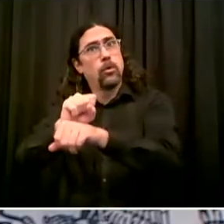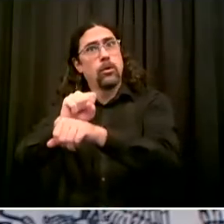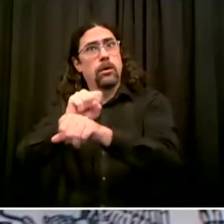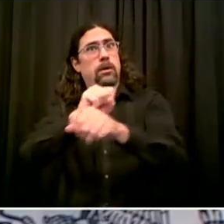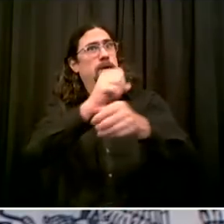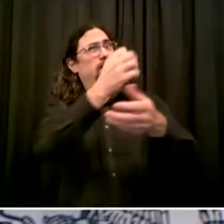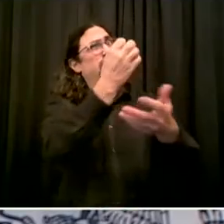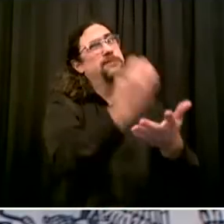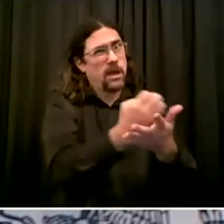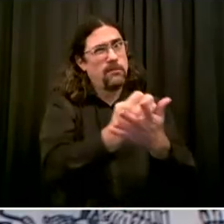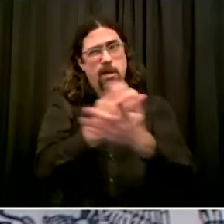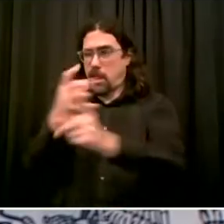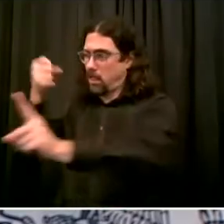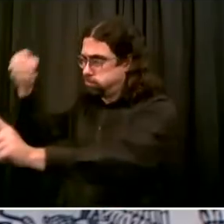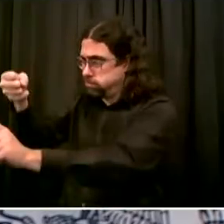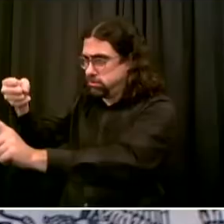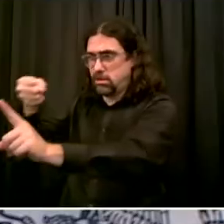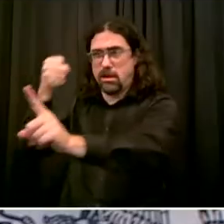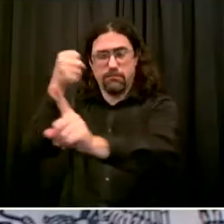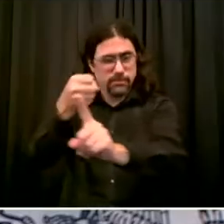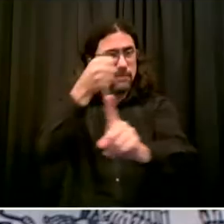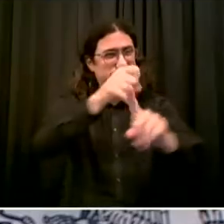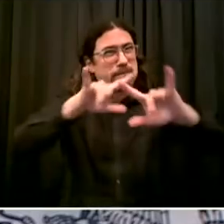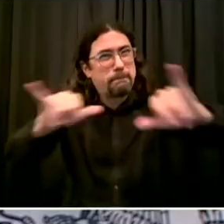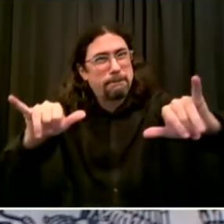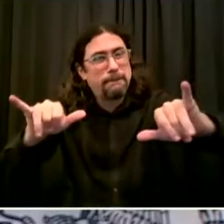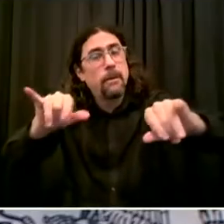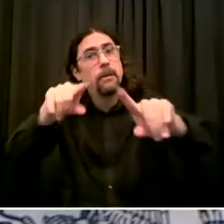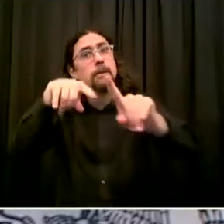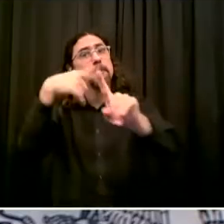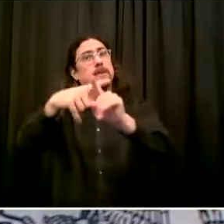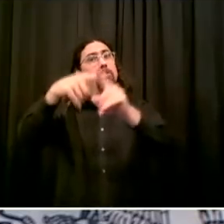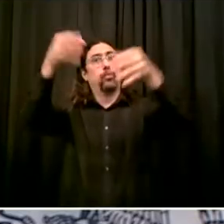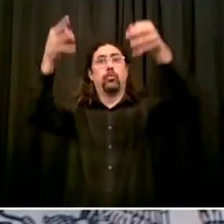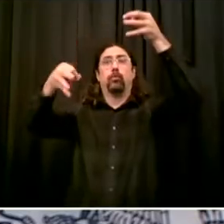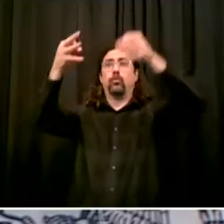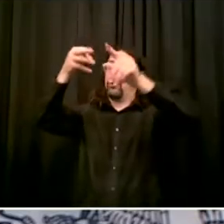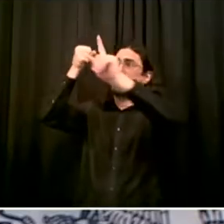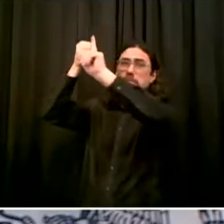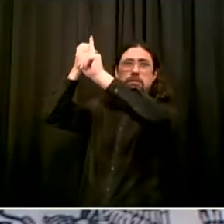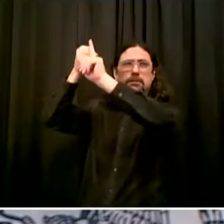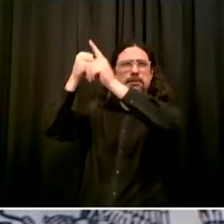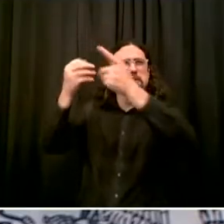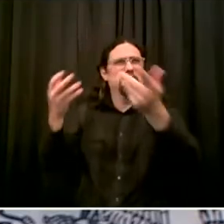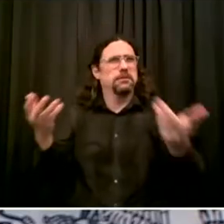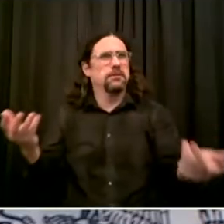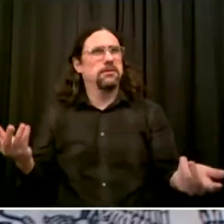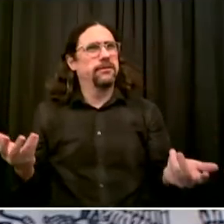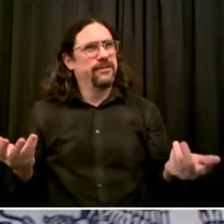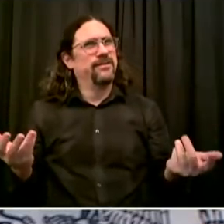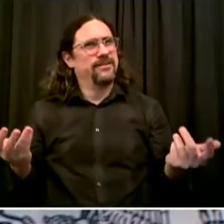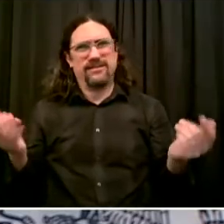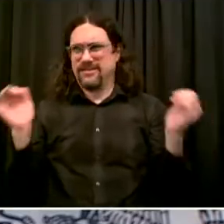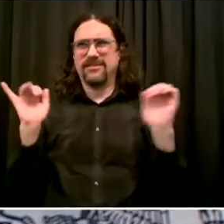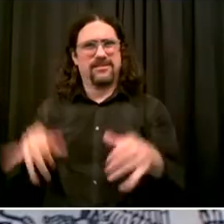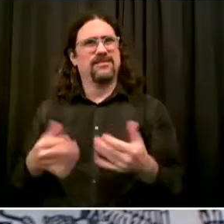THERE IS NOT GOING TO BE A TRIAL OR CONSEQUENCES.